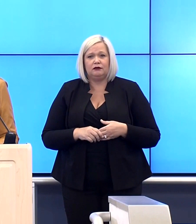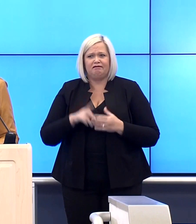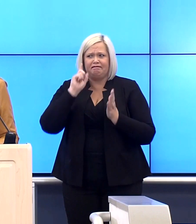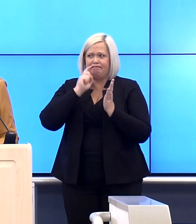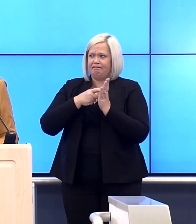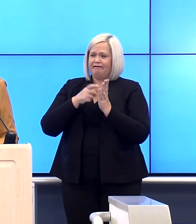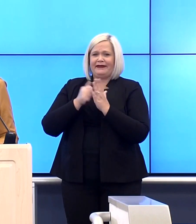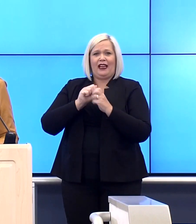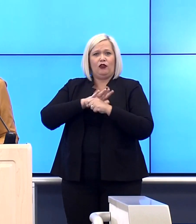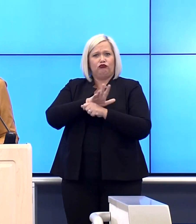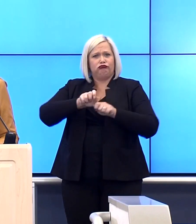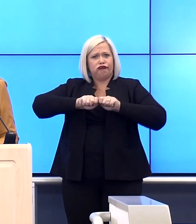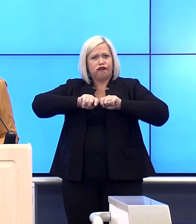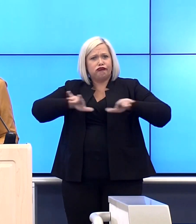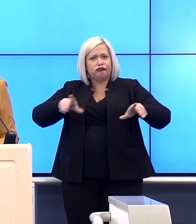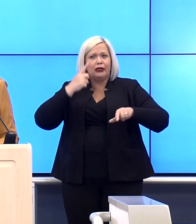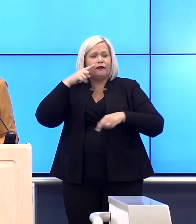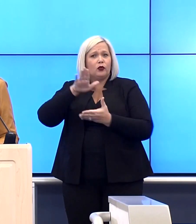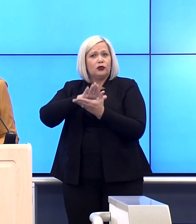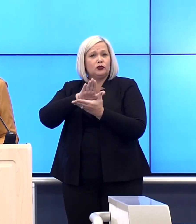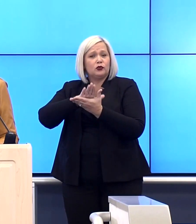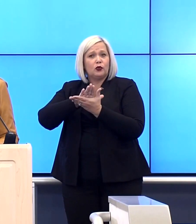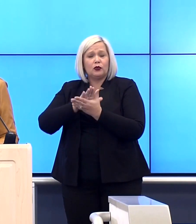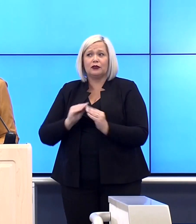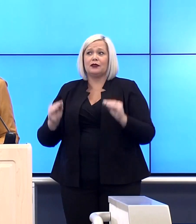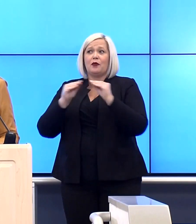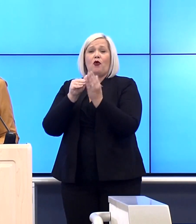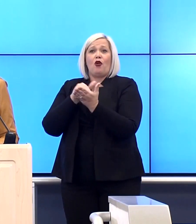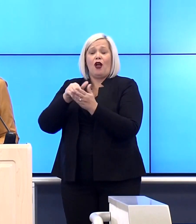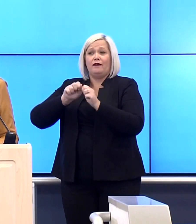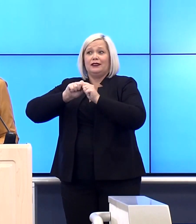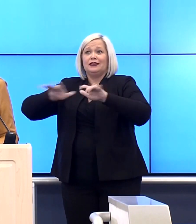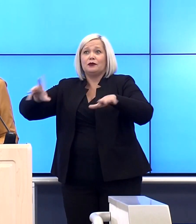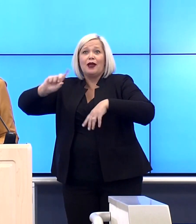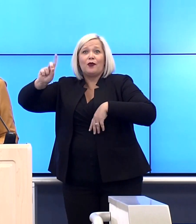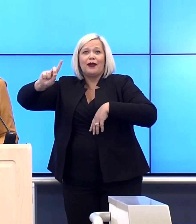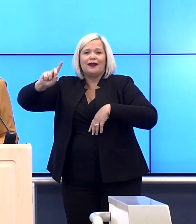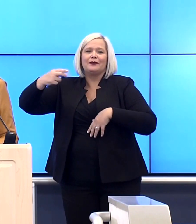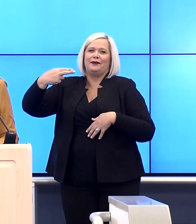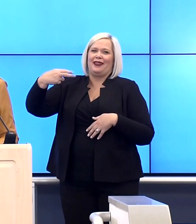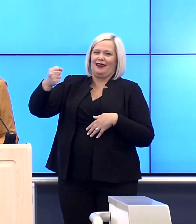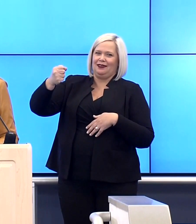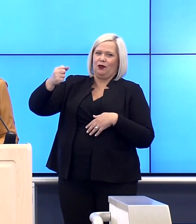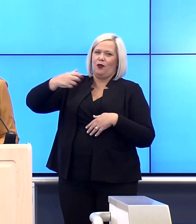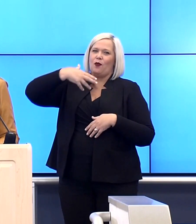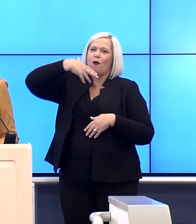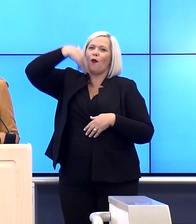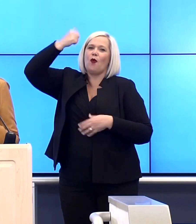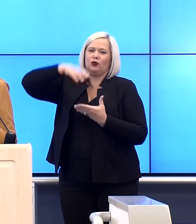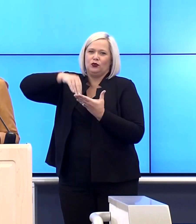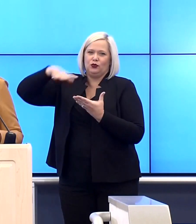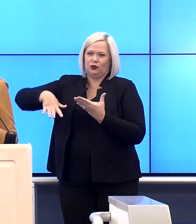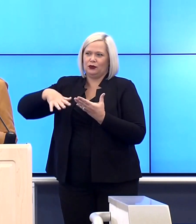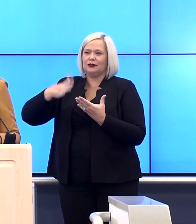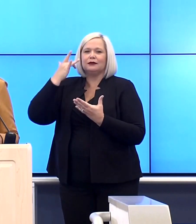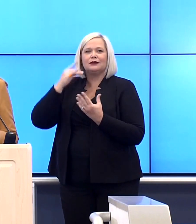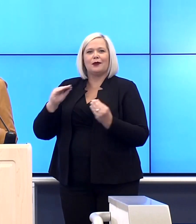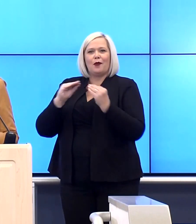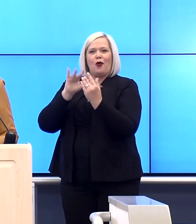FOR YOUNGER STUDENTS. WE KNOW THAT THE WAY THAT WE WE KNOW THAT THE WAY THAT WE HAVE SEEN COVID SPREAD HAPPENING HAVE SEEN COVID SPREAD HAPPENING IN SCHOOLS THAT IS MORE OFTEN IN IN SCHOOLS THAT IS MORE OFTEN IN THOSE HIGH SCHOOL GRADES.